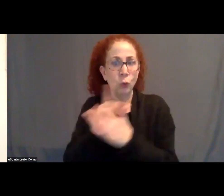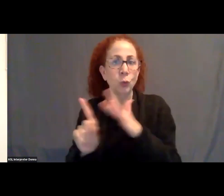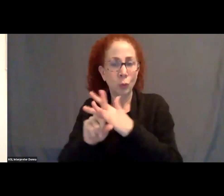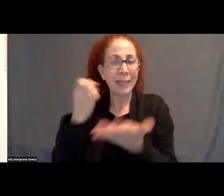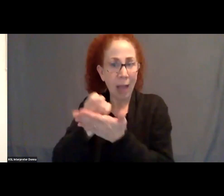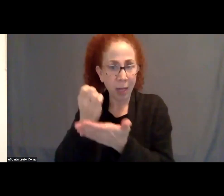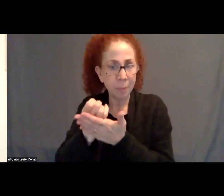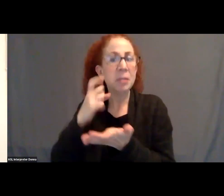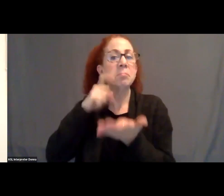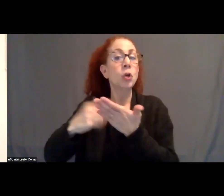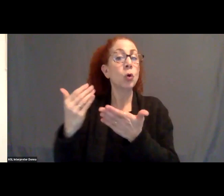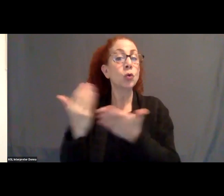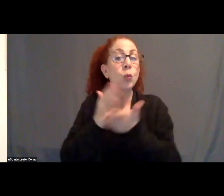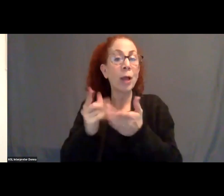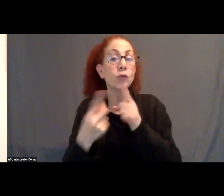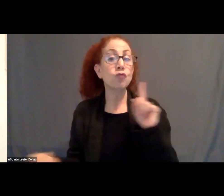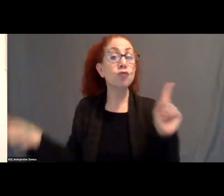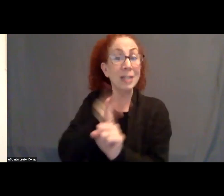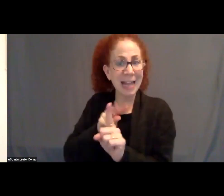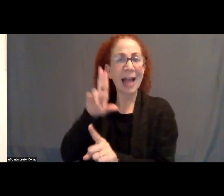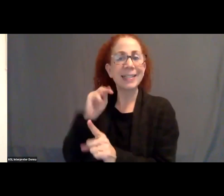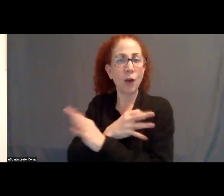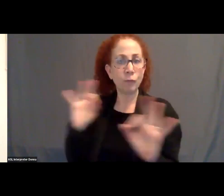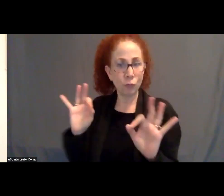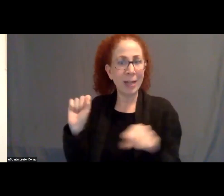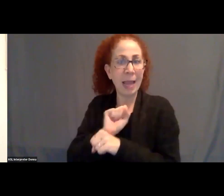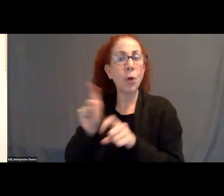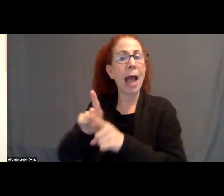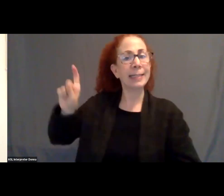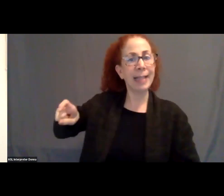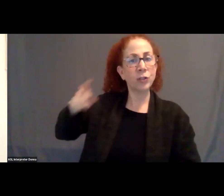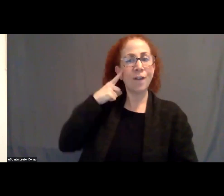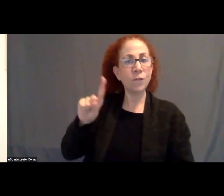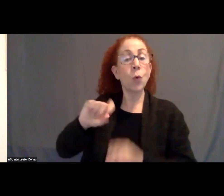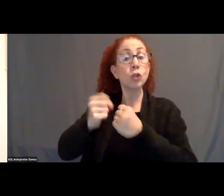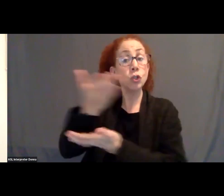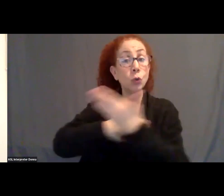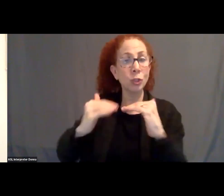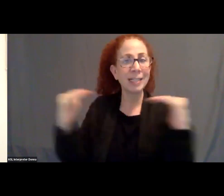of recasting unfree labor as necessary for social stability.